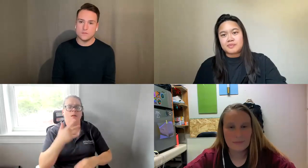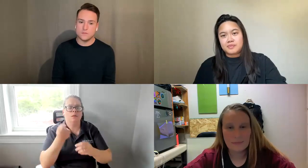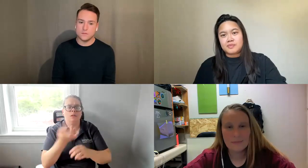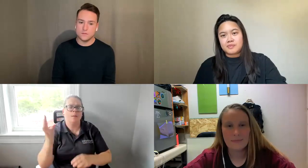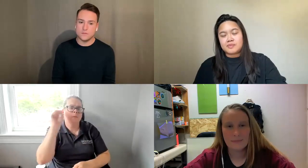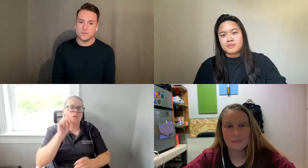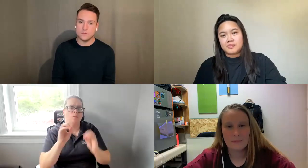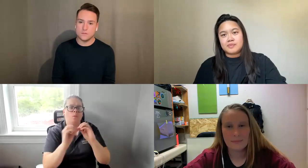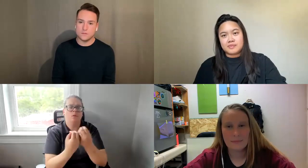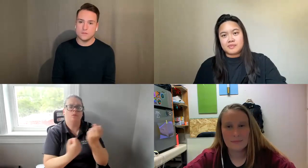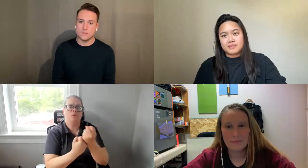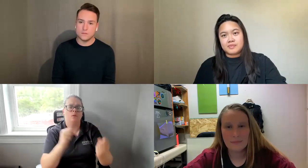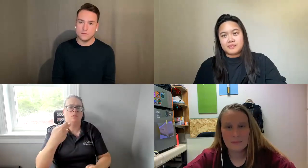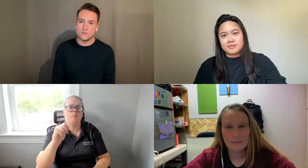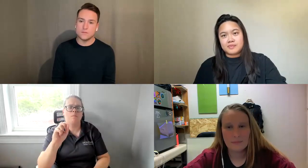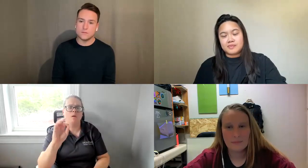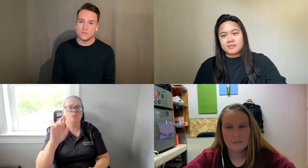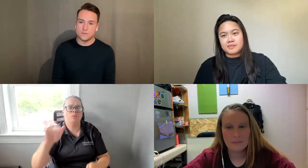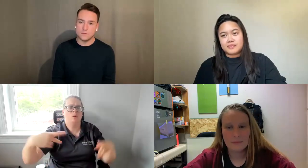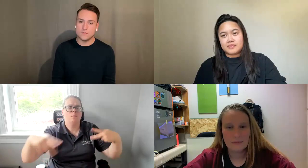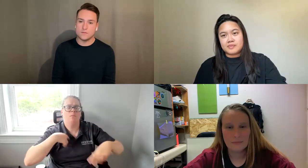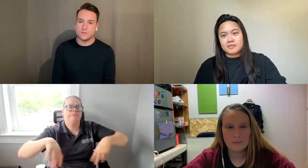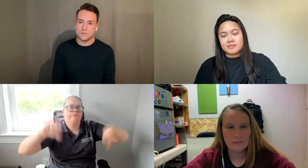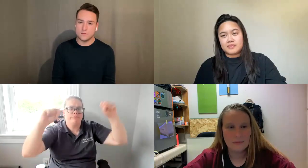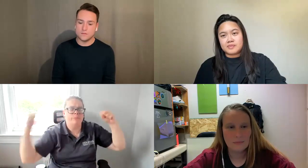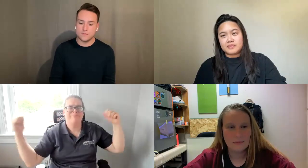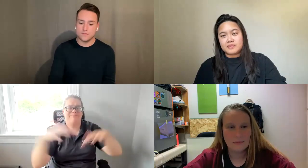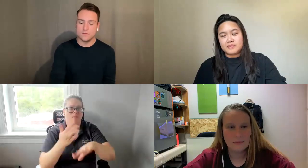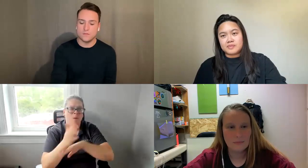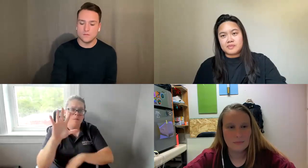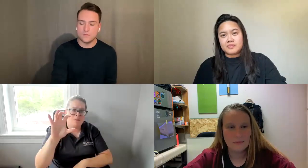That's when we would have events at a deaf owned business, as well, deaf owned brewery.